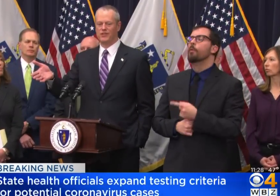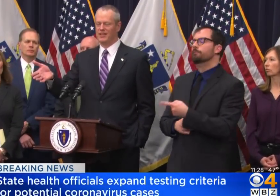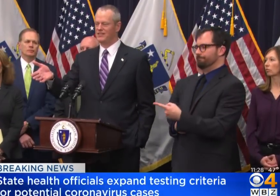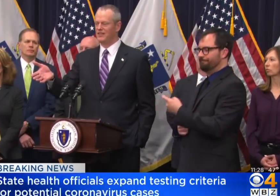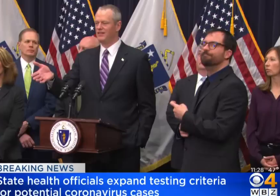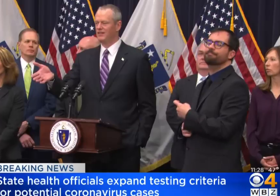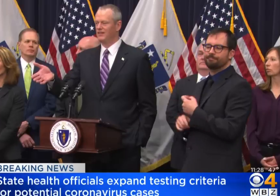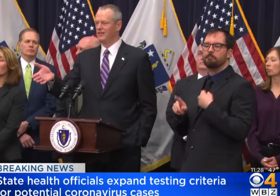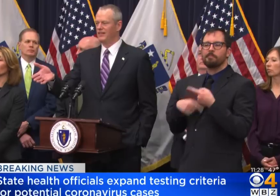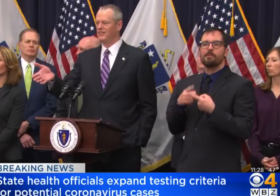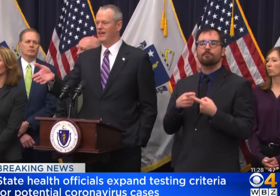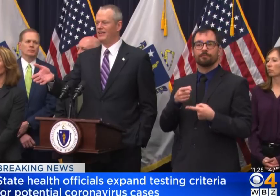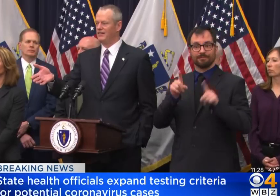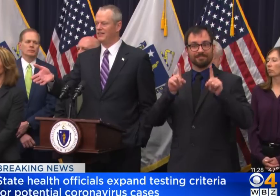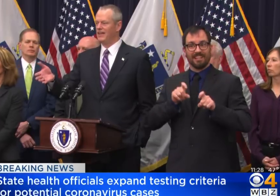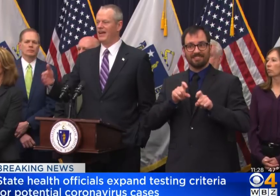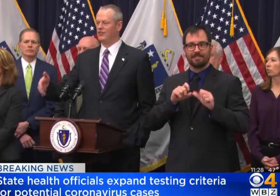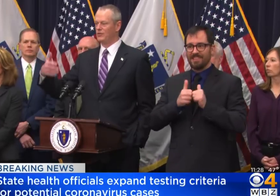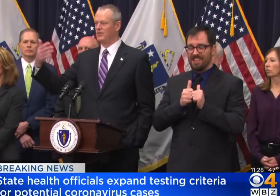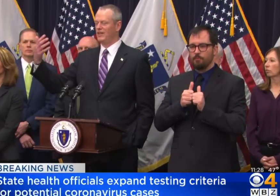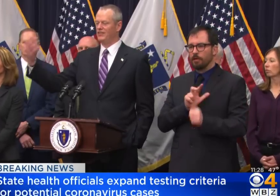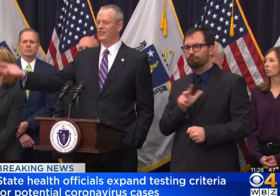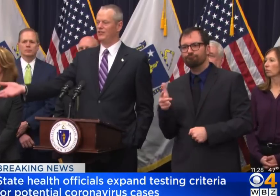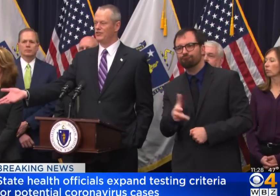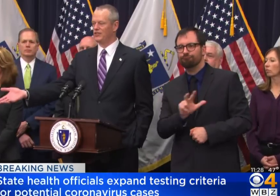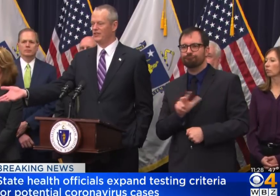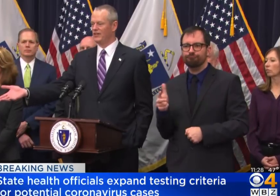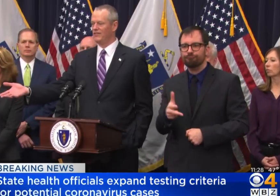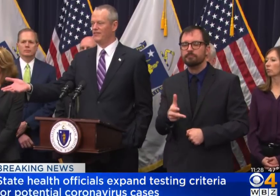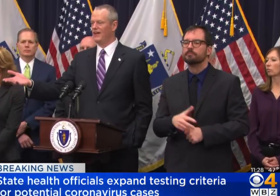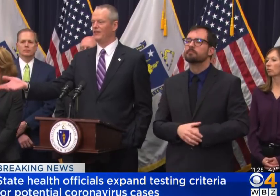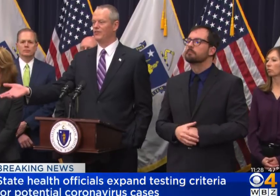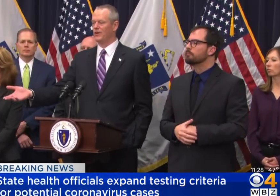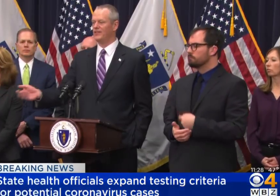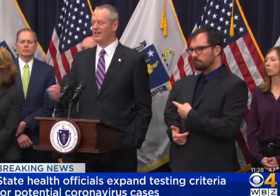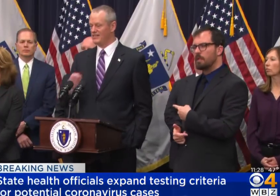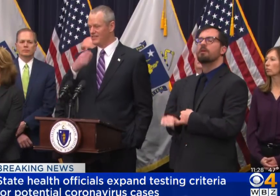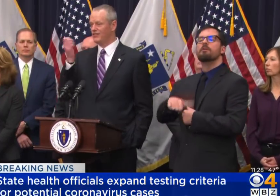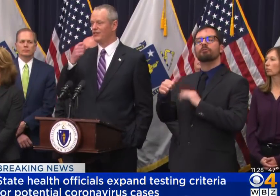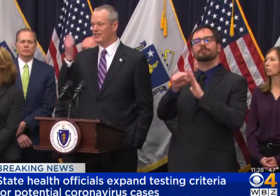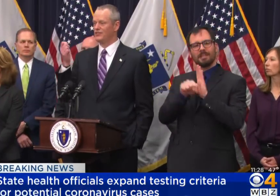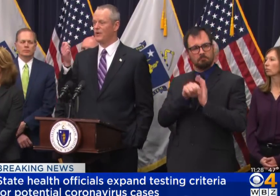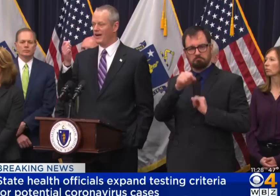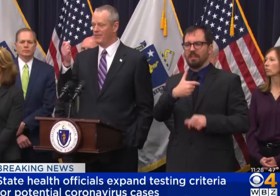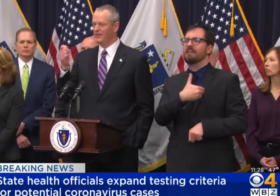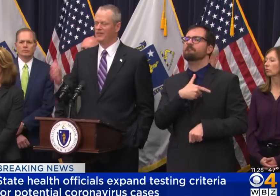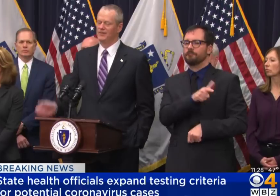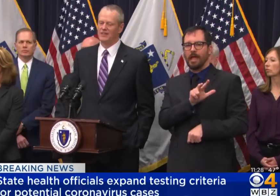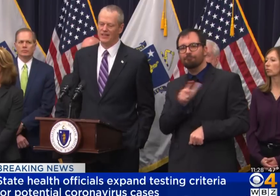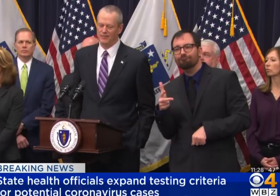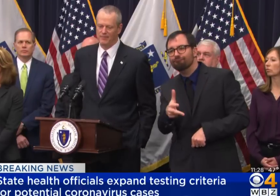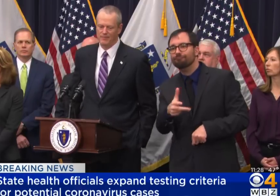YOU KNOW, I HAVE TALKED TO GOVERNORS IN STATES THAT HAVE DRIVE THROUGH TESTING AND REMEMBER, WHEN YOU'RE TALKING ABOUT DRIVE THROUGH TESTING, IT